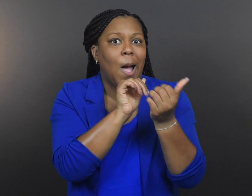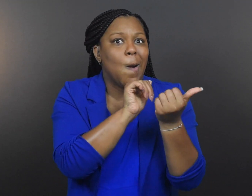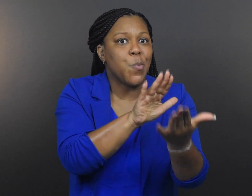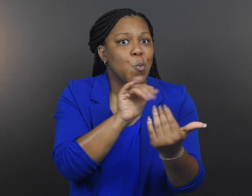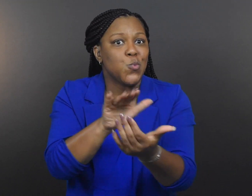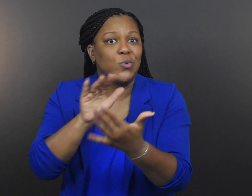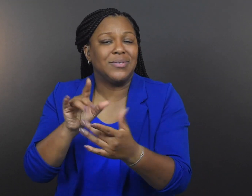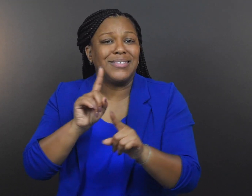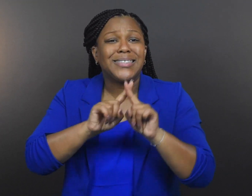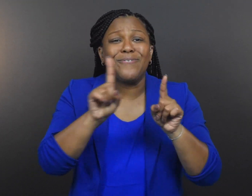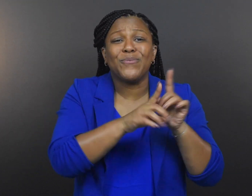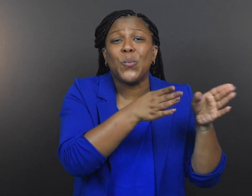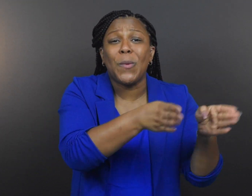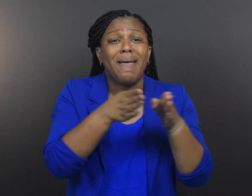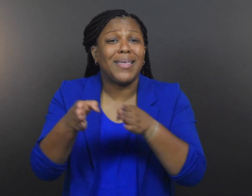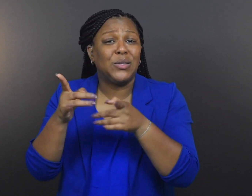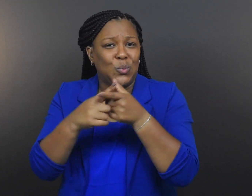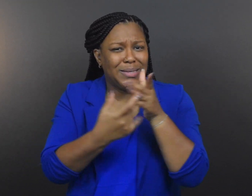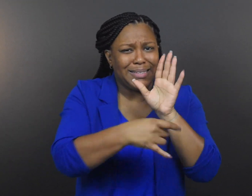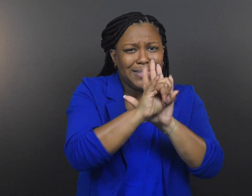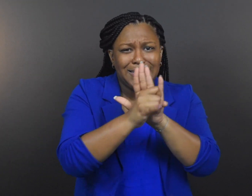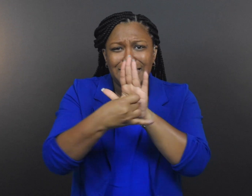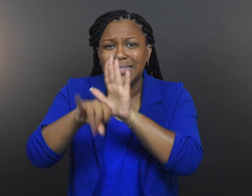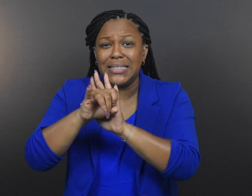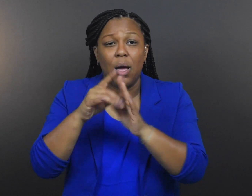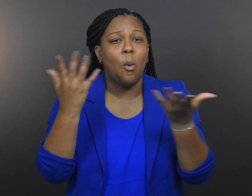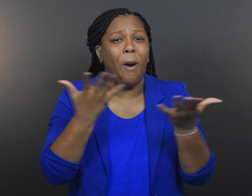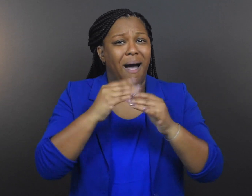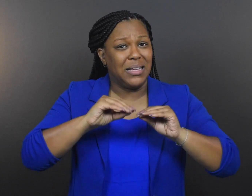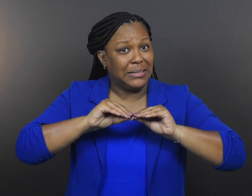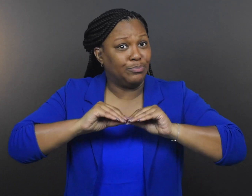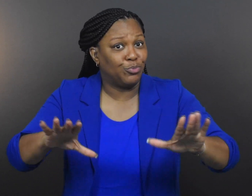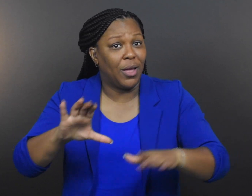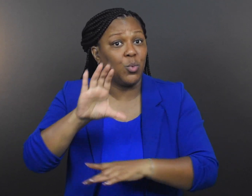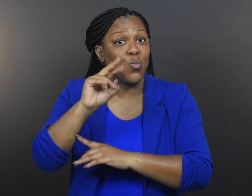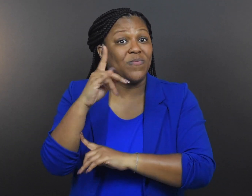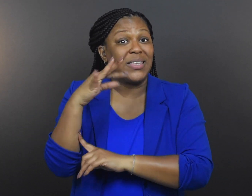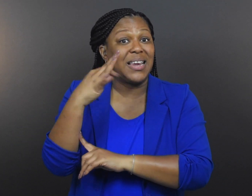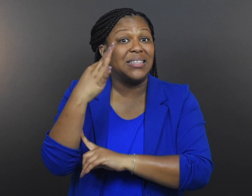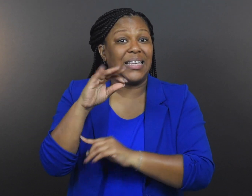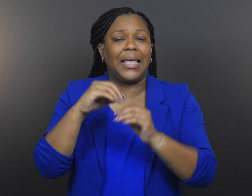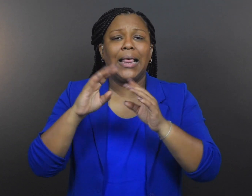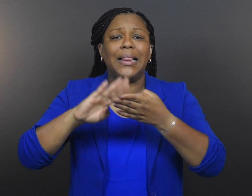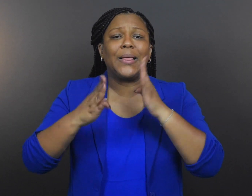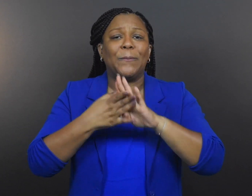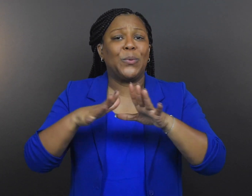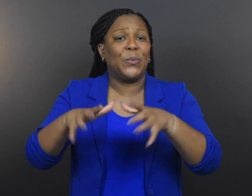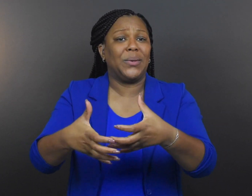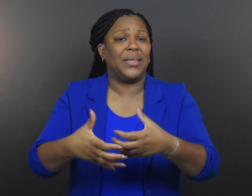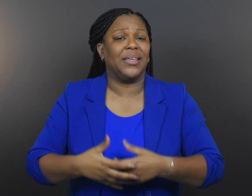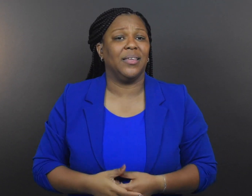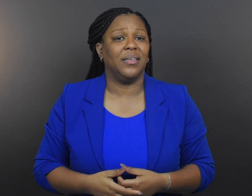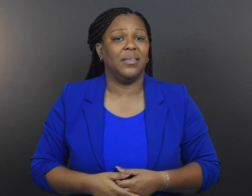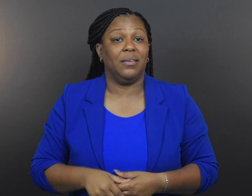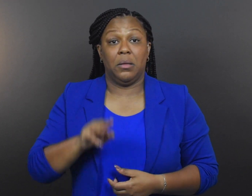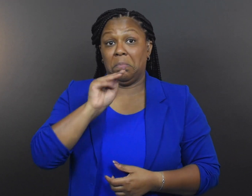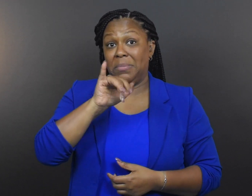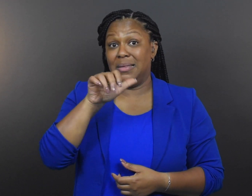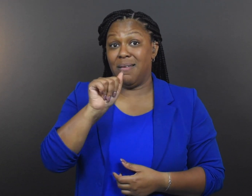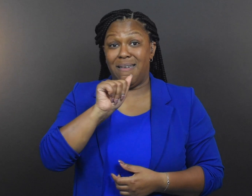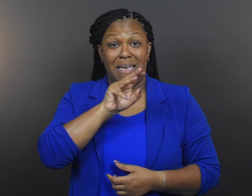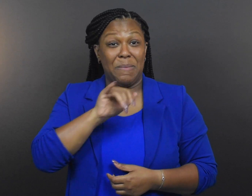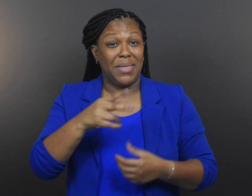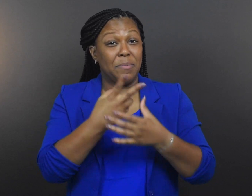another way to identify the spread of COVID-19 in the community,” Amy says.